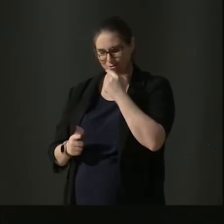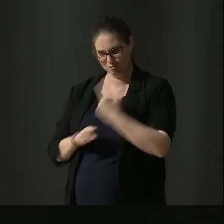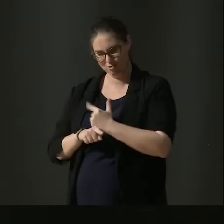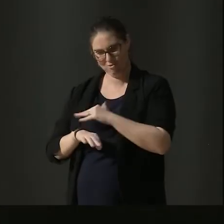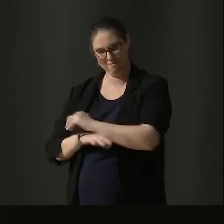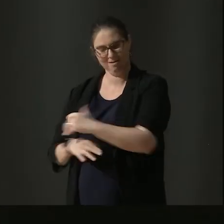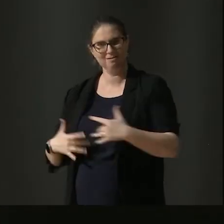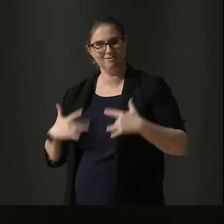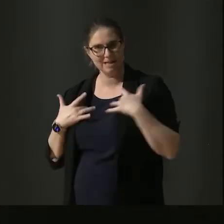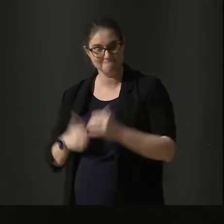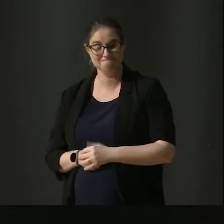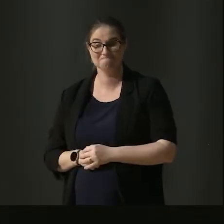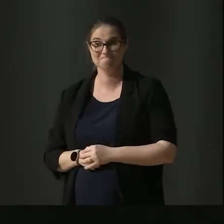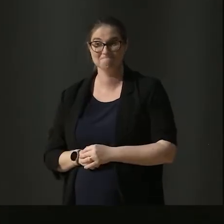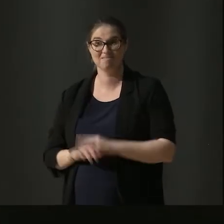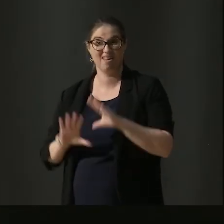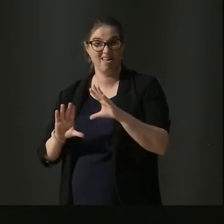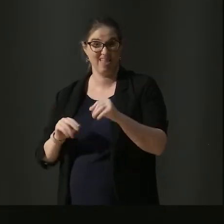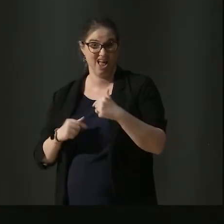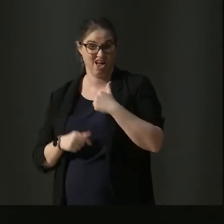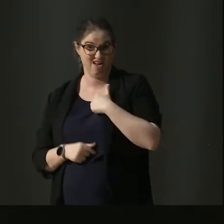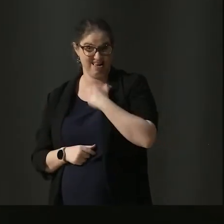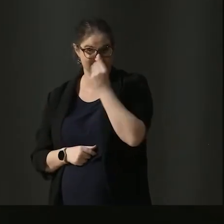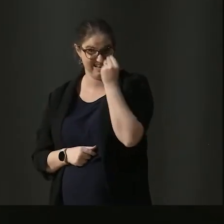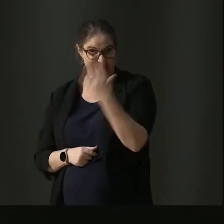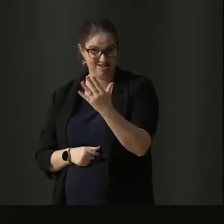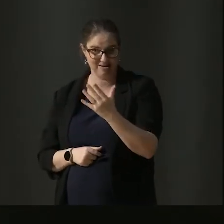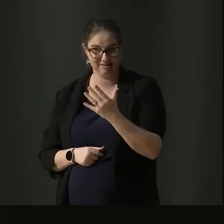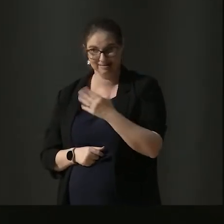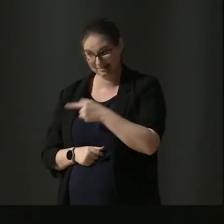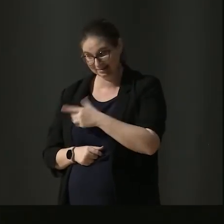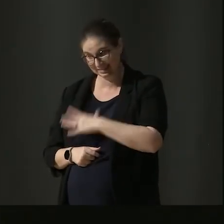Then I let them know that it was time to leave and he started to look upset.